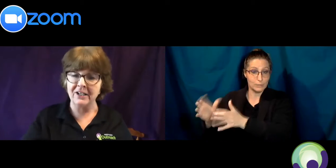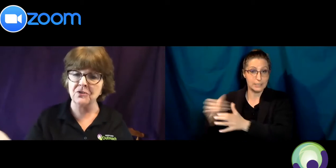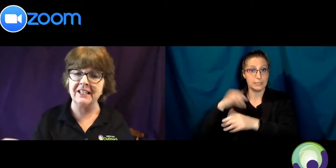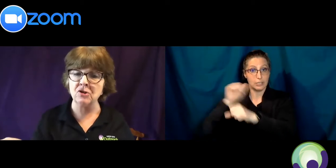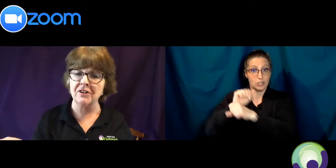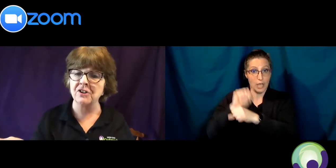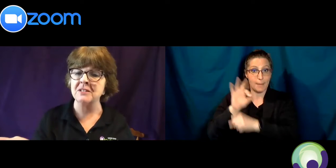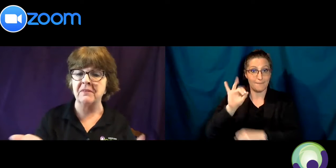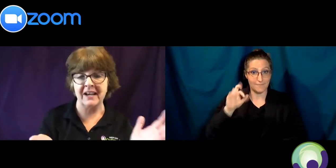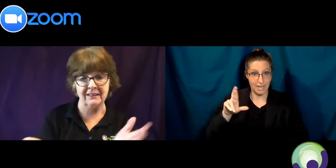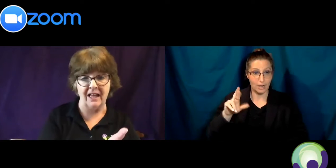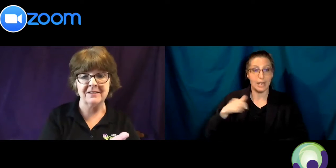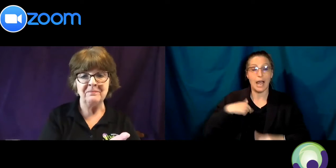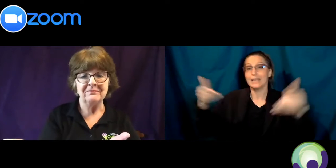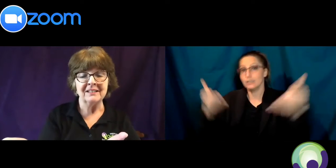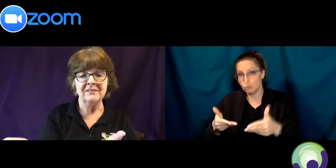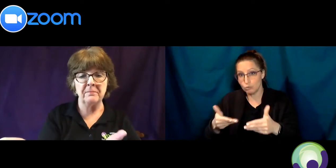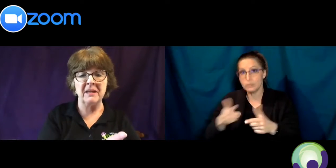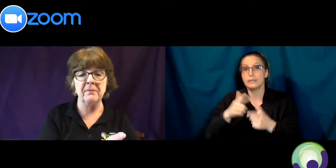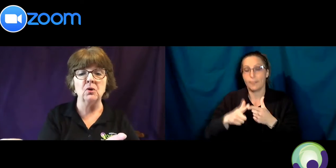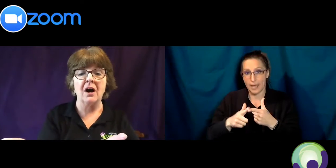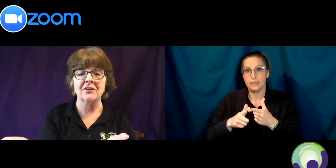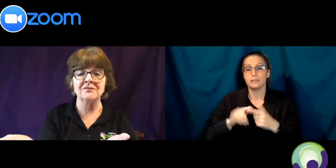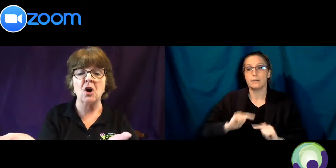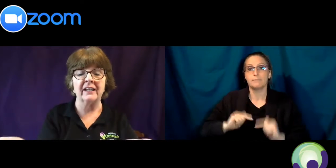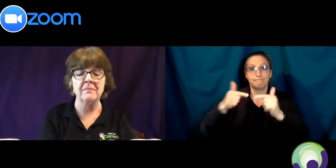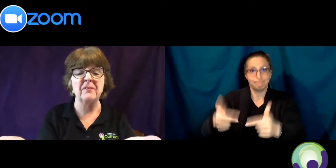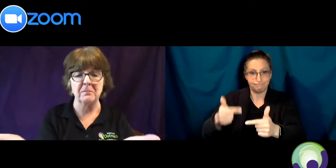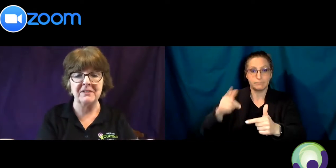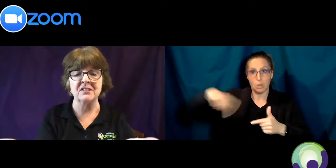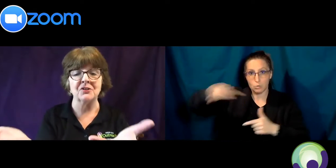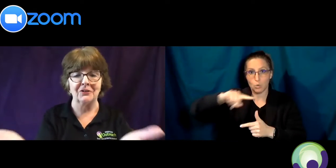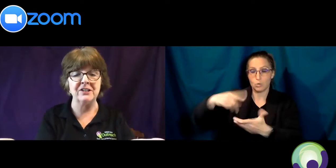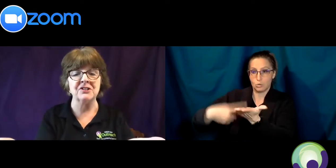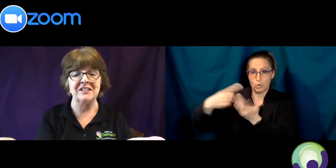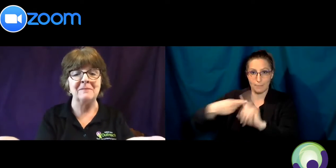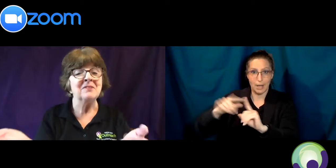the introductions but then I let the people who are talking about their business or their agency